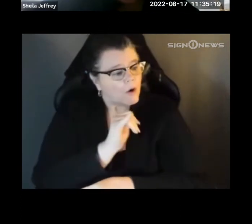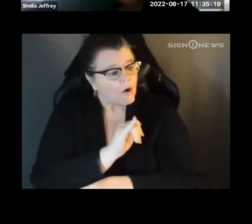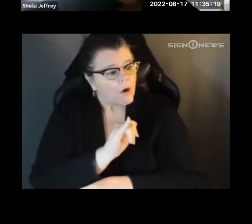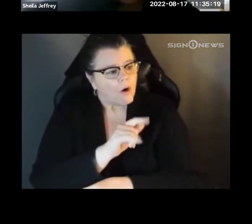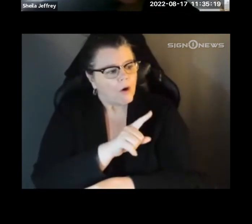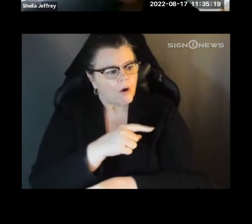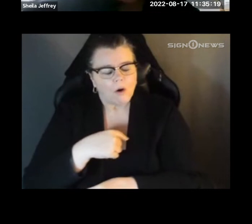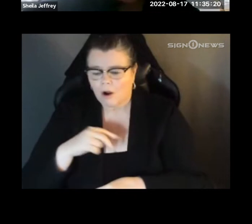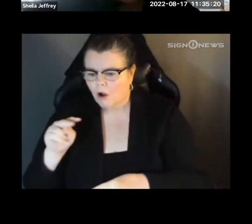um